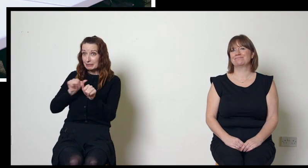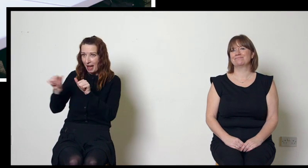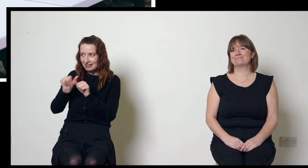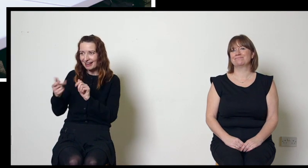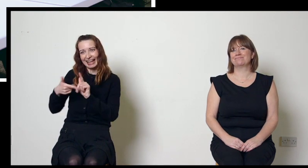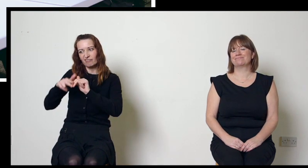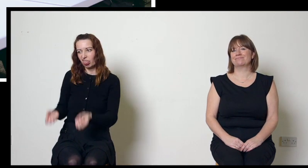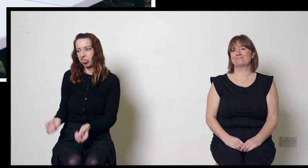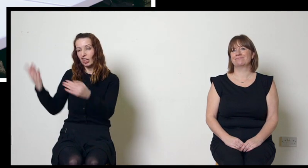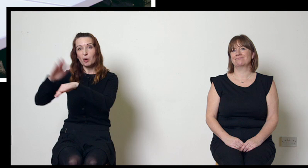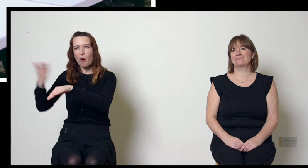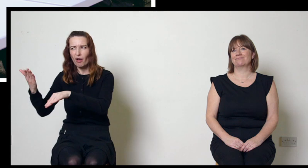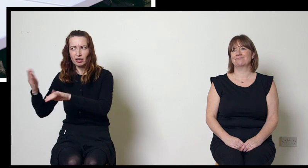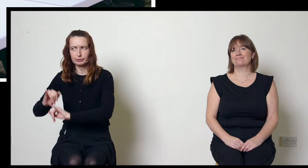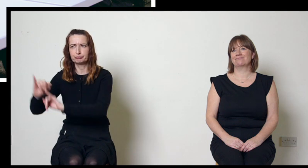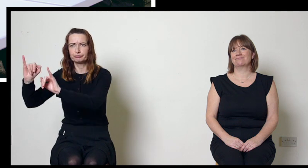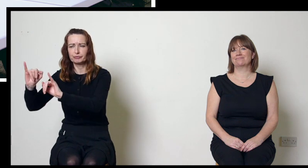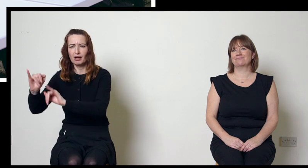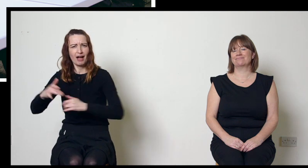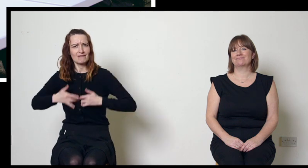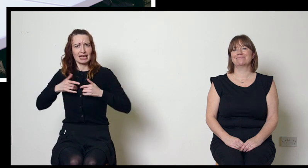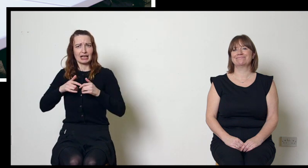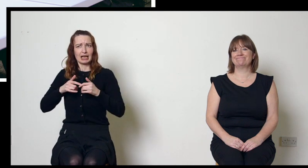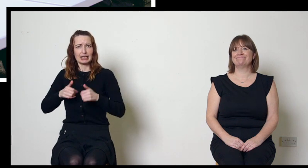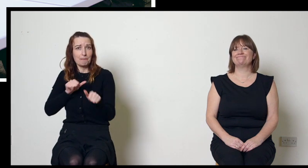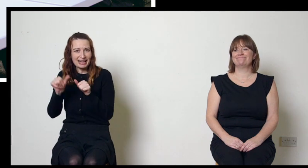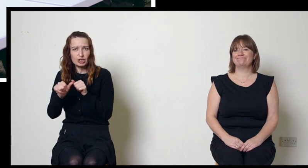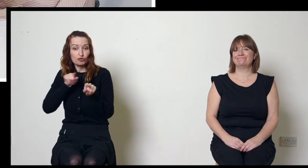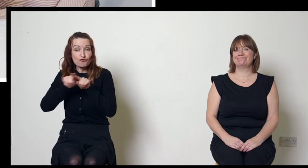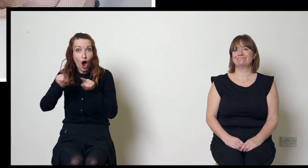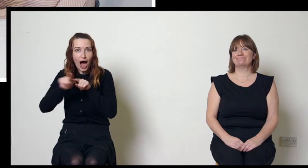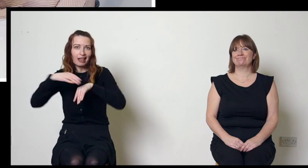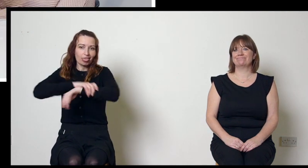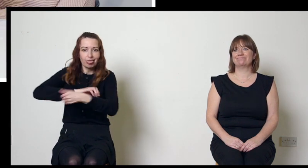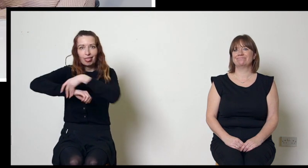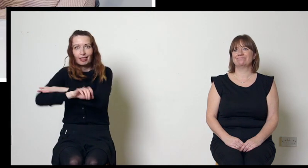You know, which happens a lot. I think it's better to make an effort, you know, and then if, say, someone from